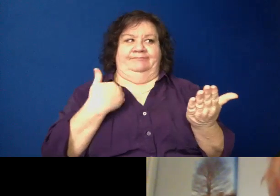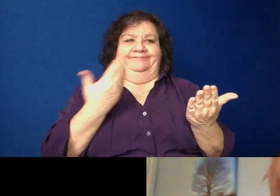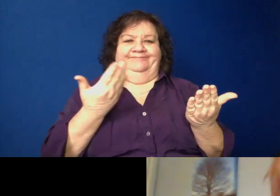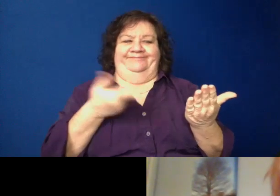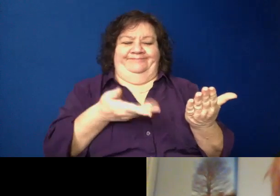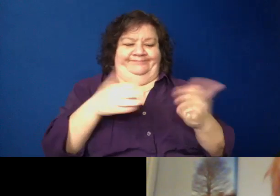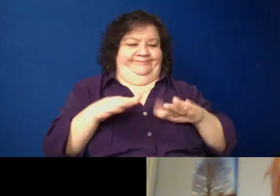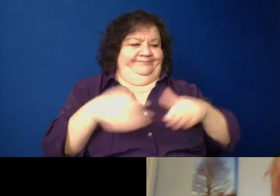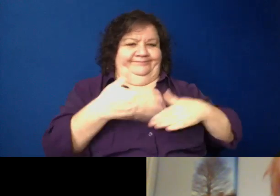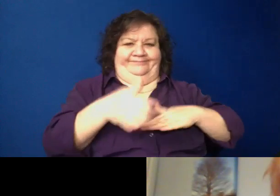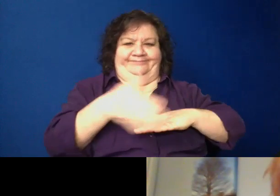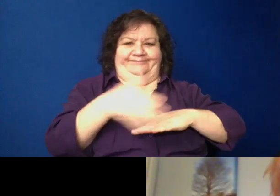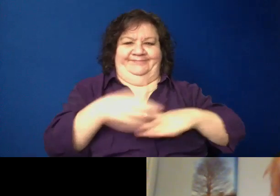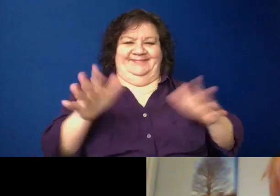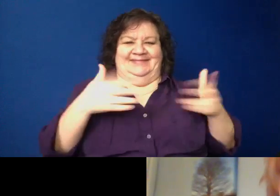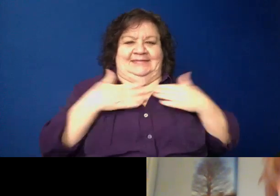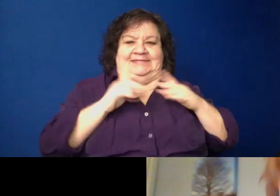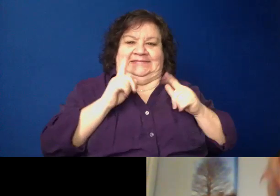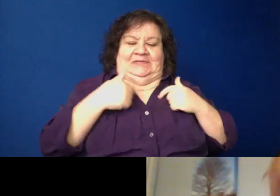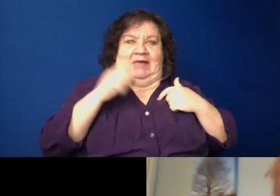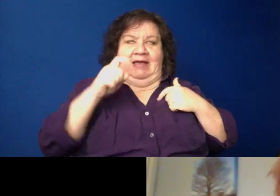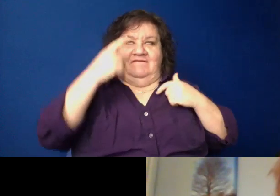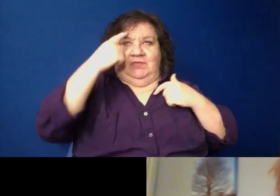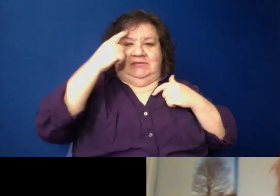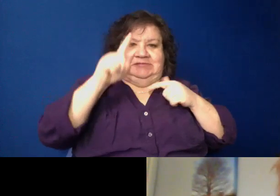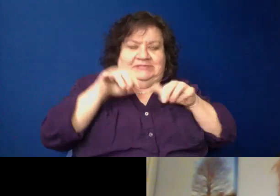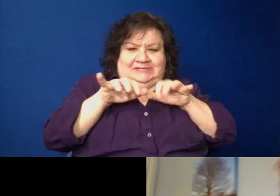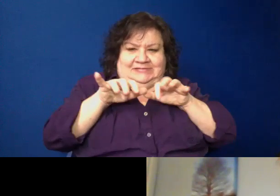we had said was uh which i just mentioned now is that people with disabilities are